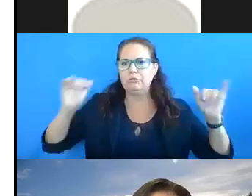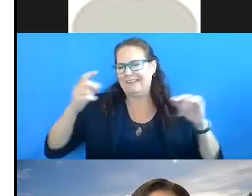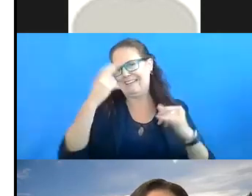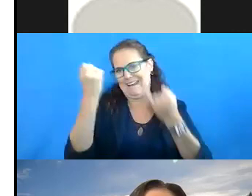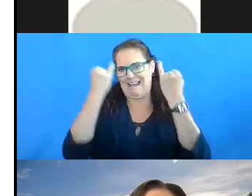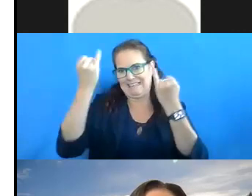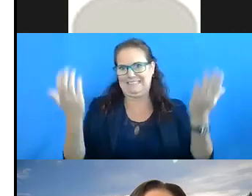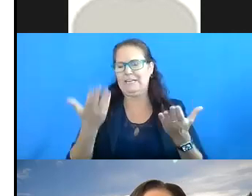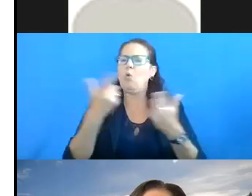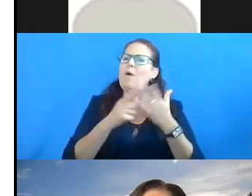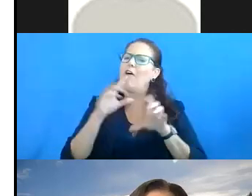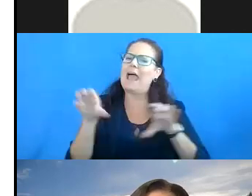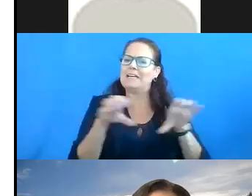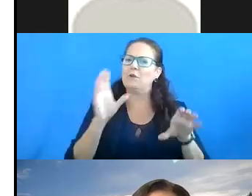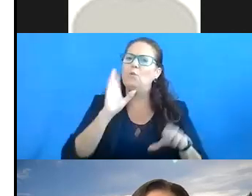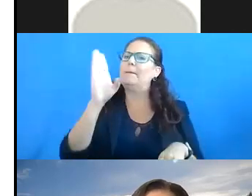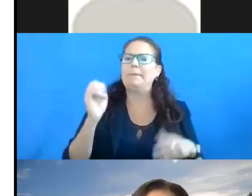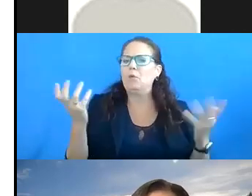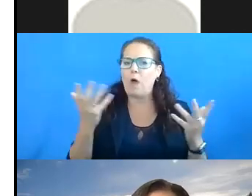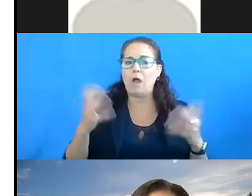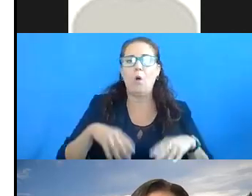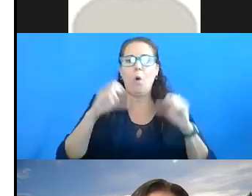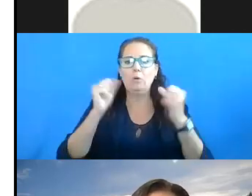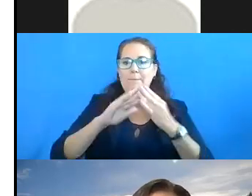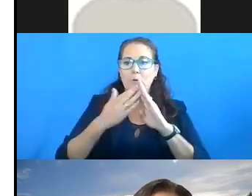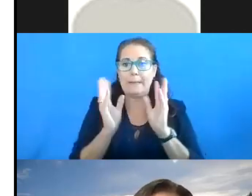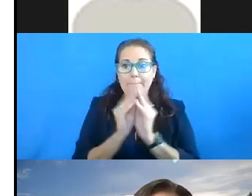What are the activities going to be? We are going to host community meetings, we are going to host